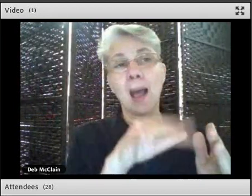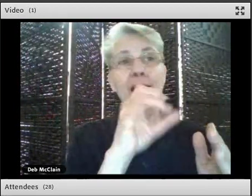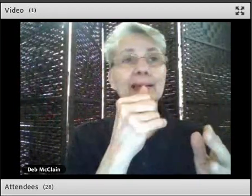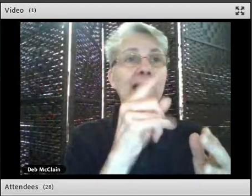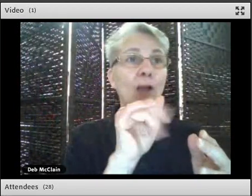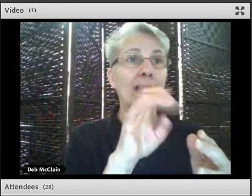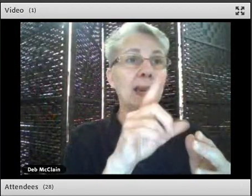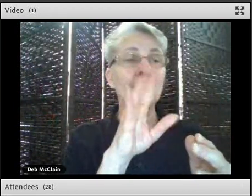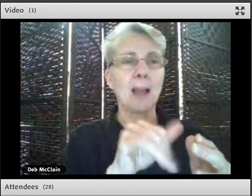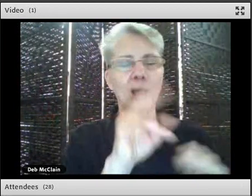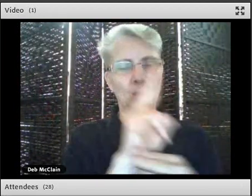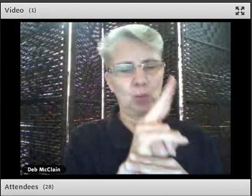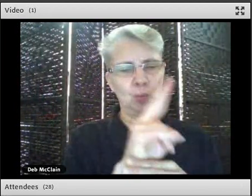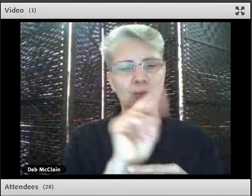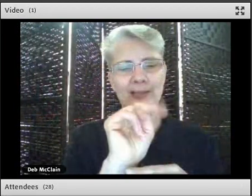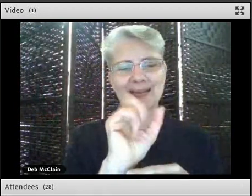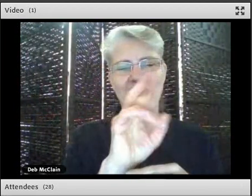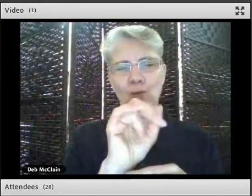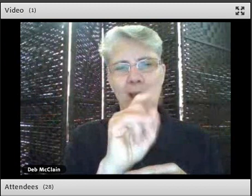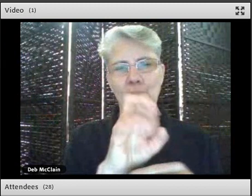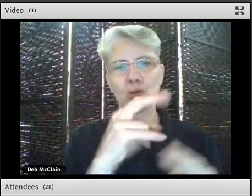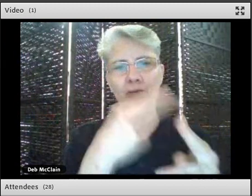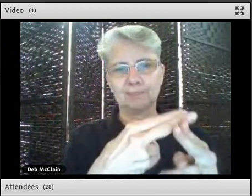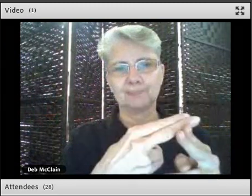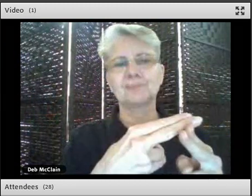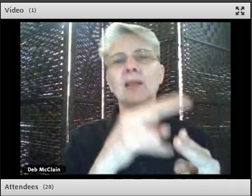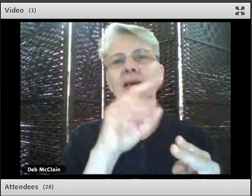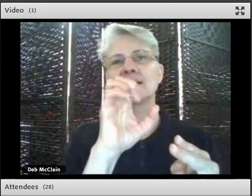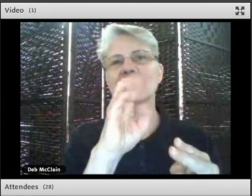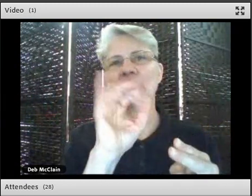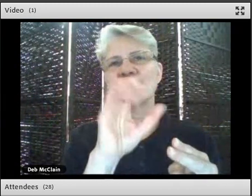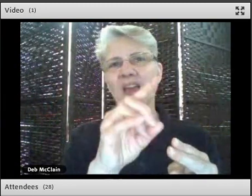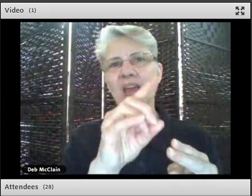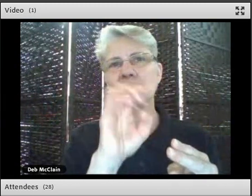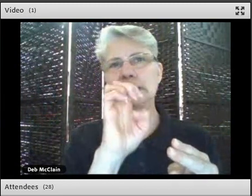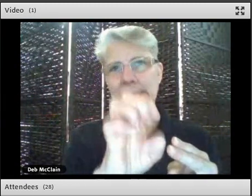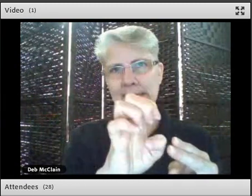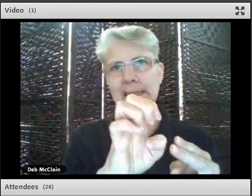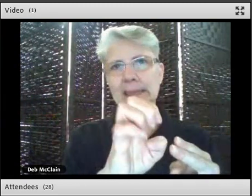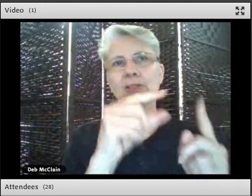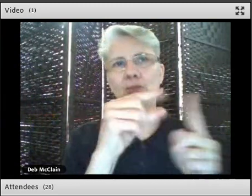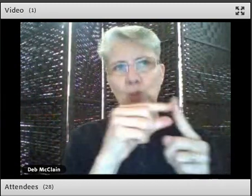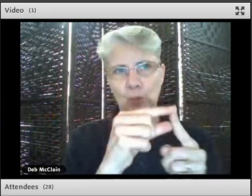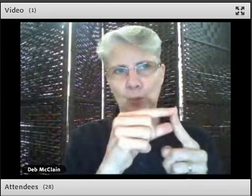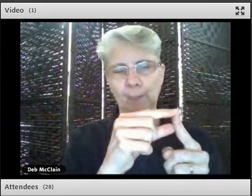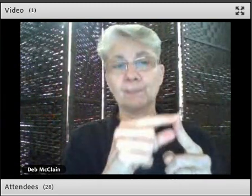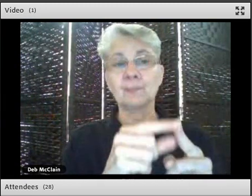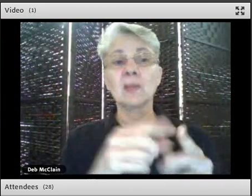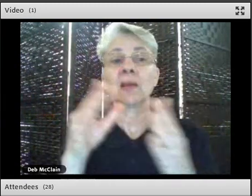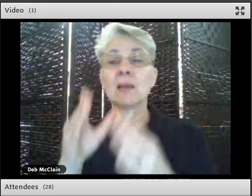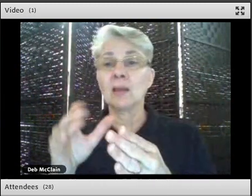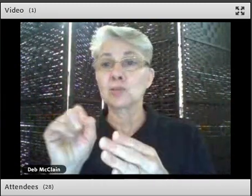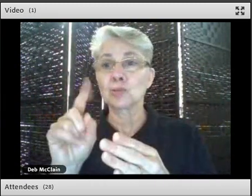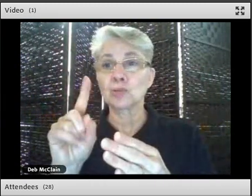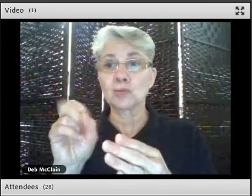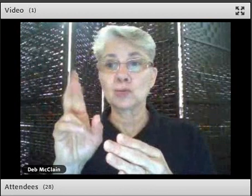But if it says "performed by," "performance by," then that's when we use "storyteller."